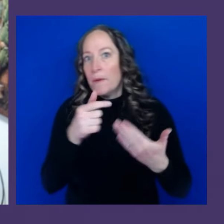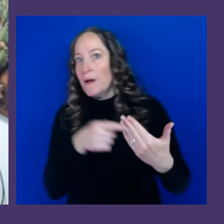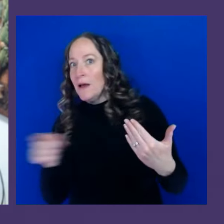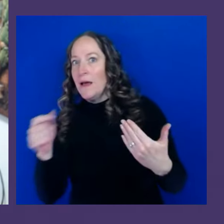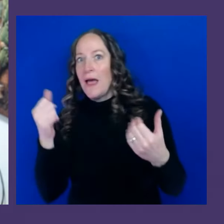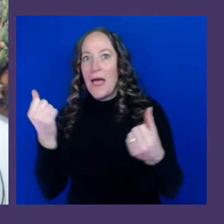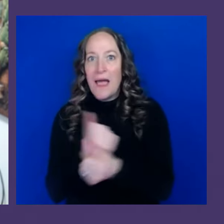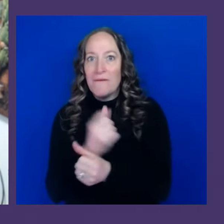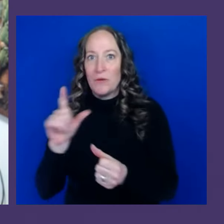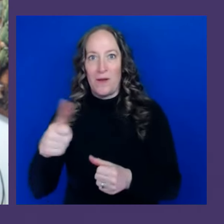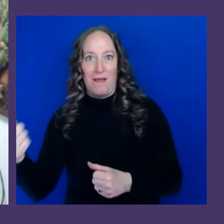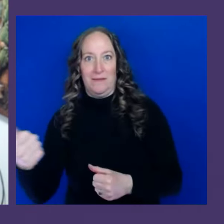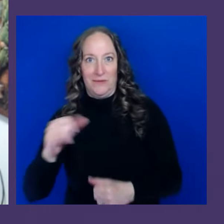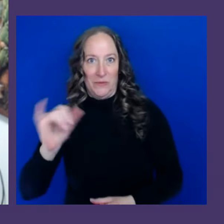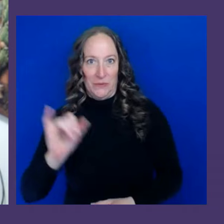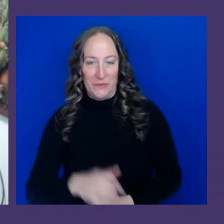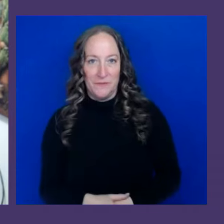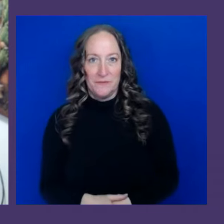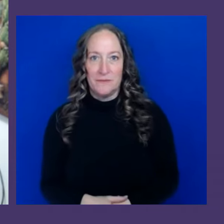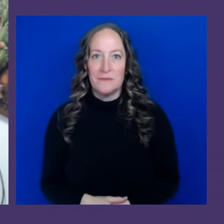Anne Taylor: Thank you very much.